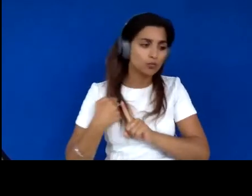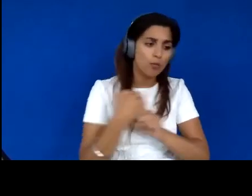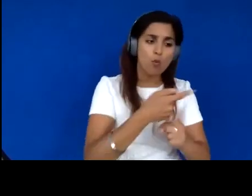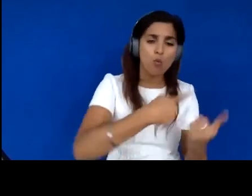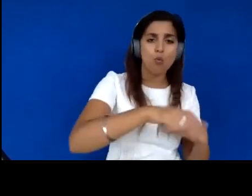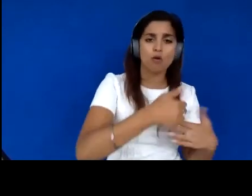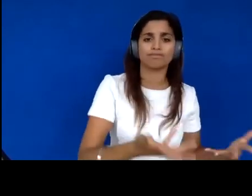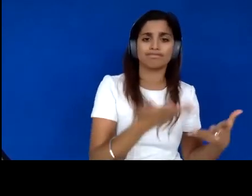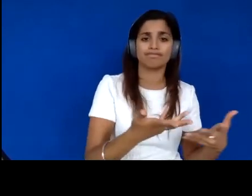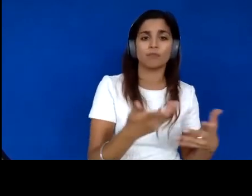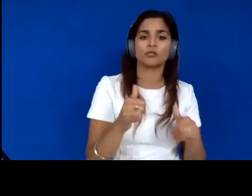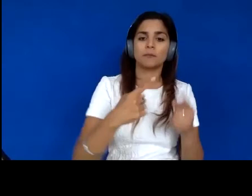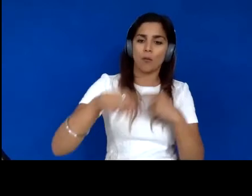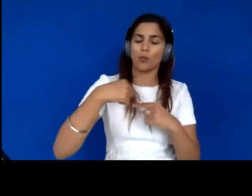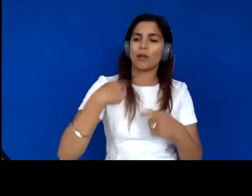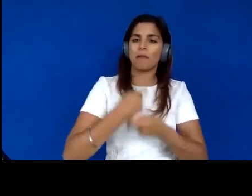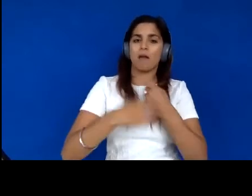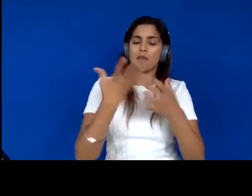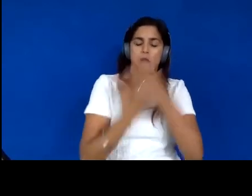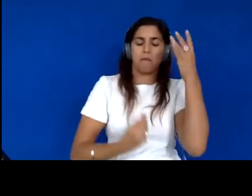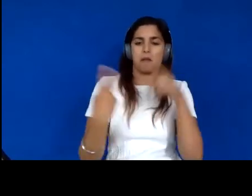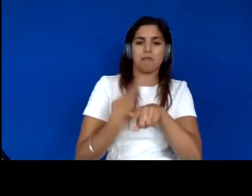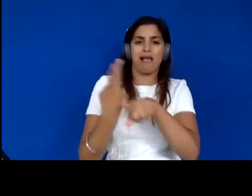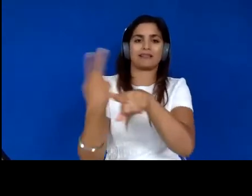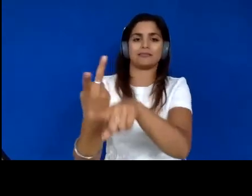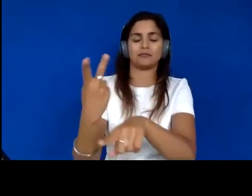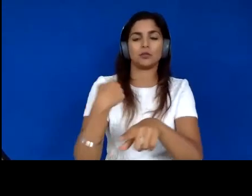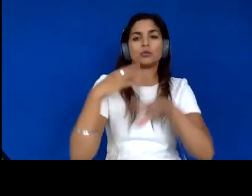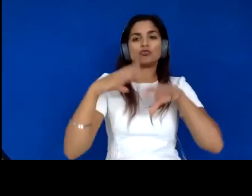express their needs on their own terms Crippin is not therefore a question of